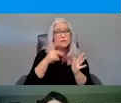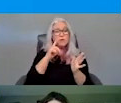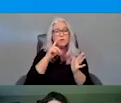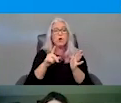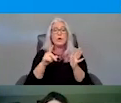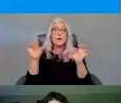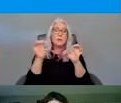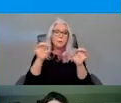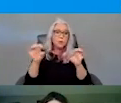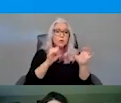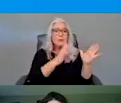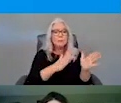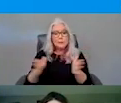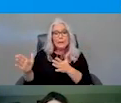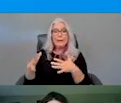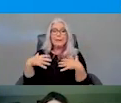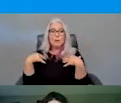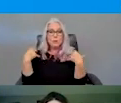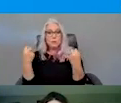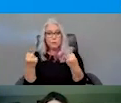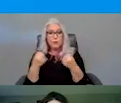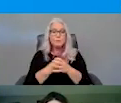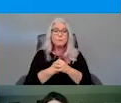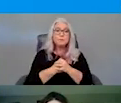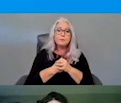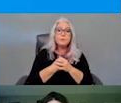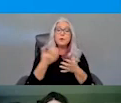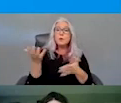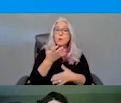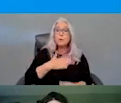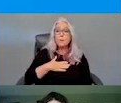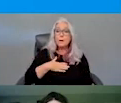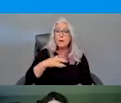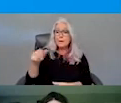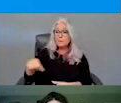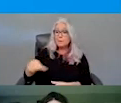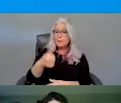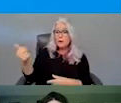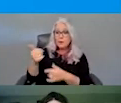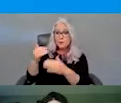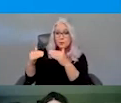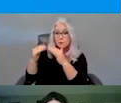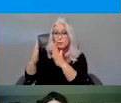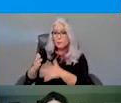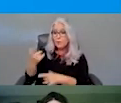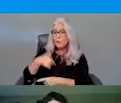preparedness response and recovery in line with what my colleagues here will be speaking on when I complete this